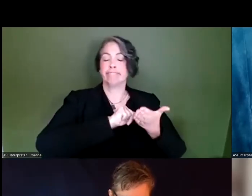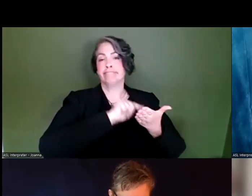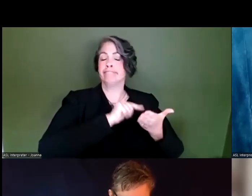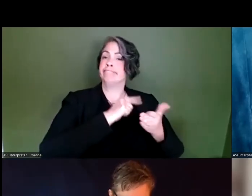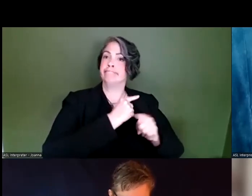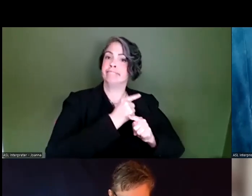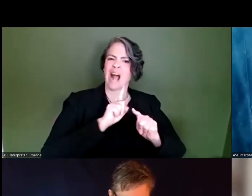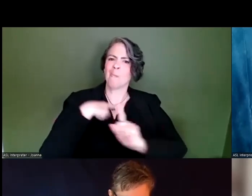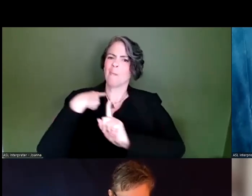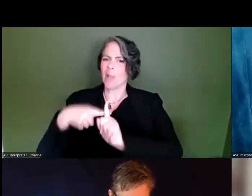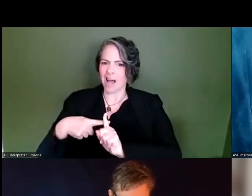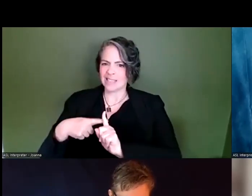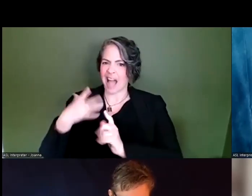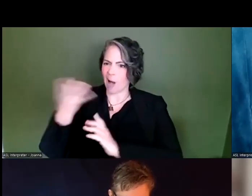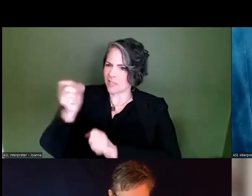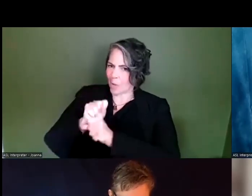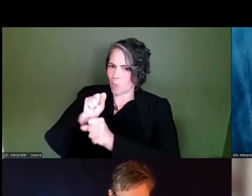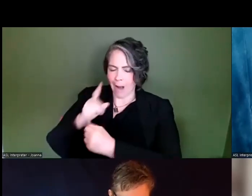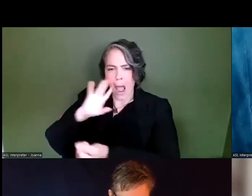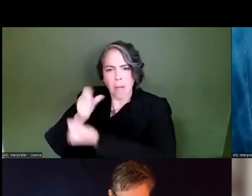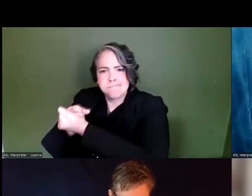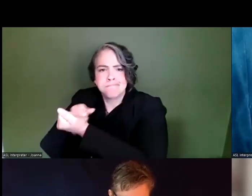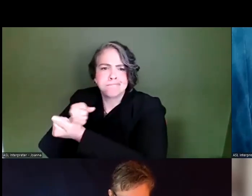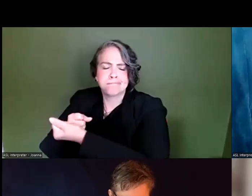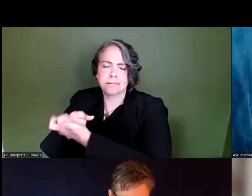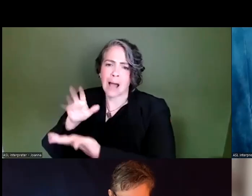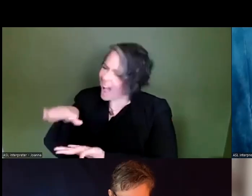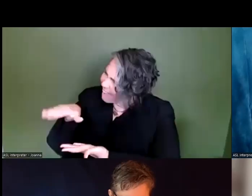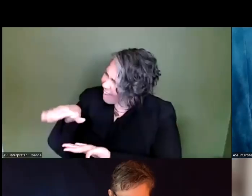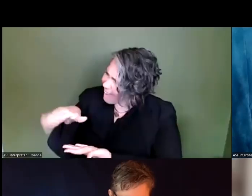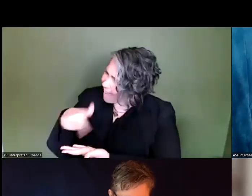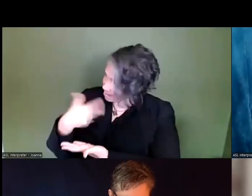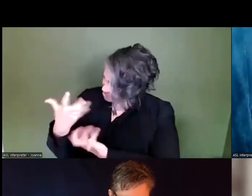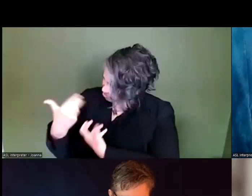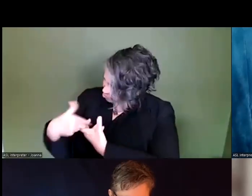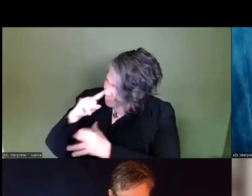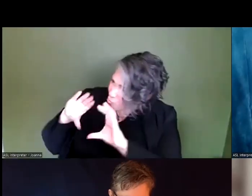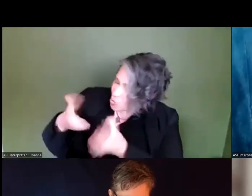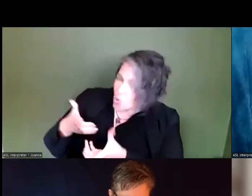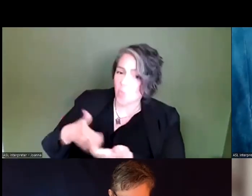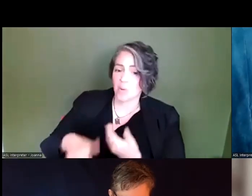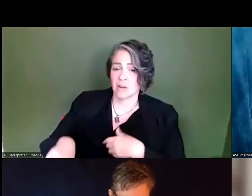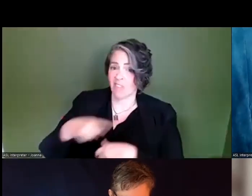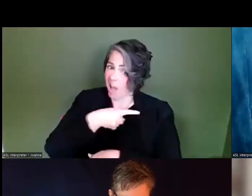like I can make it safe to, “Hey, do you want to go try out this group that's at an RLC?”